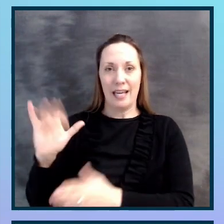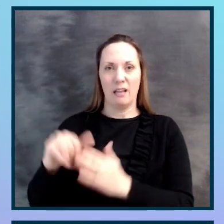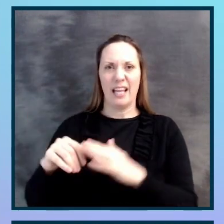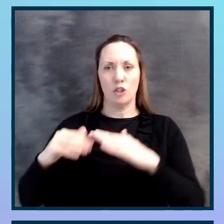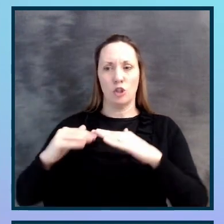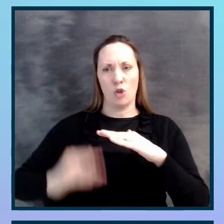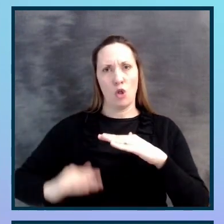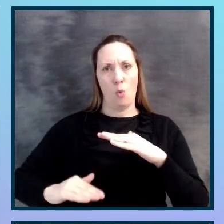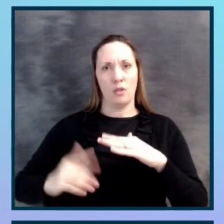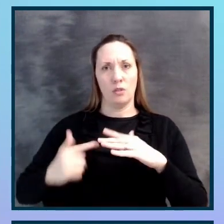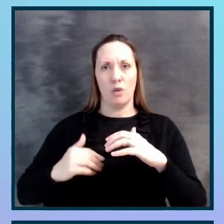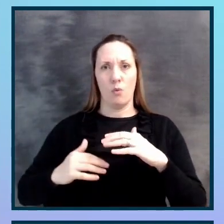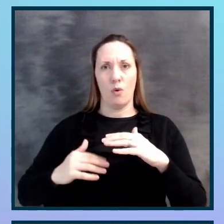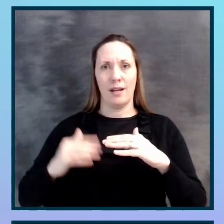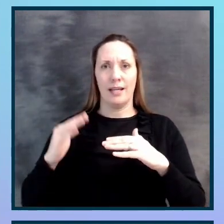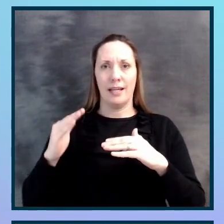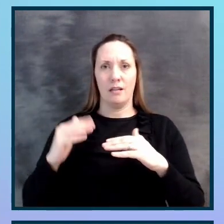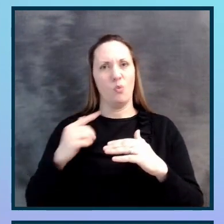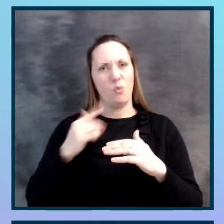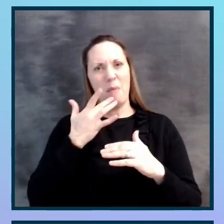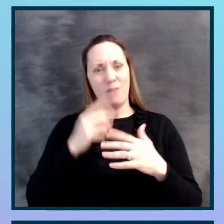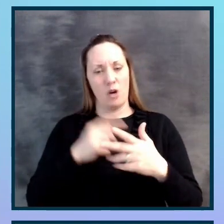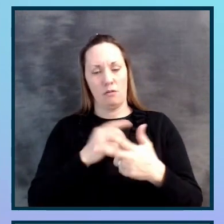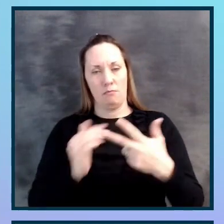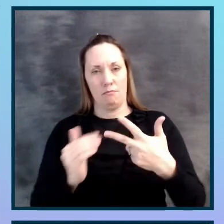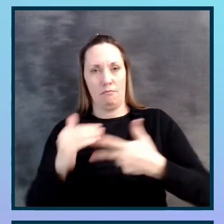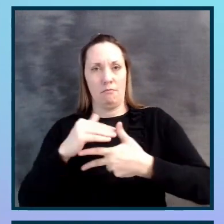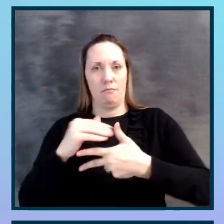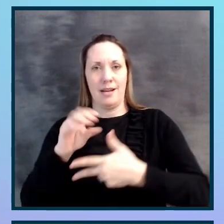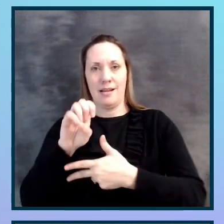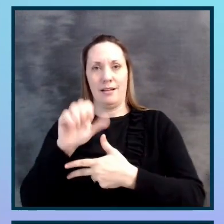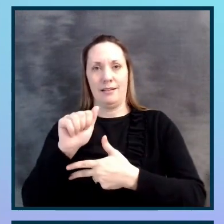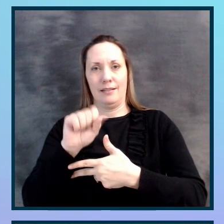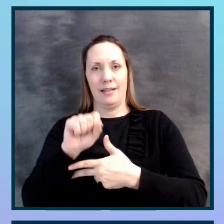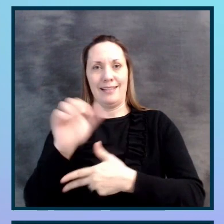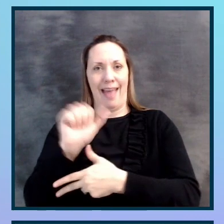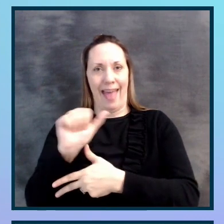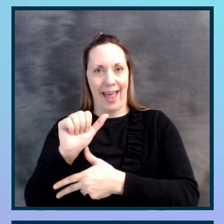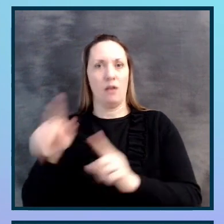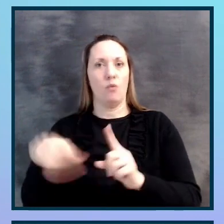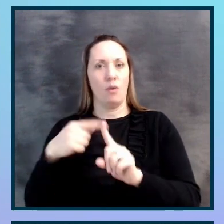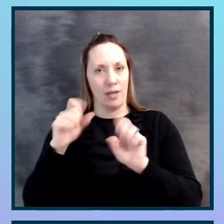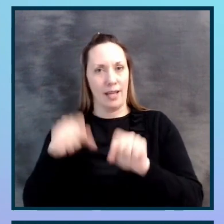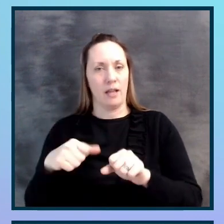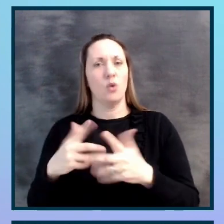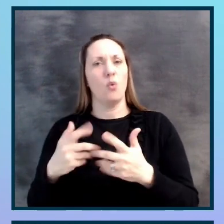We wanna get to that SAS-A level where we can, so we need to get beyond just fixing compliance bugs